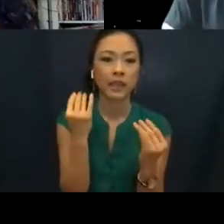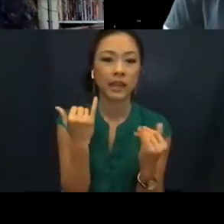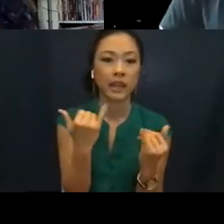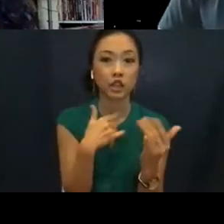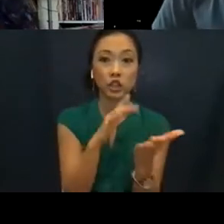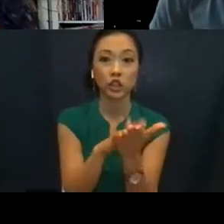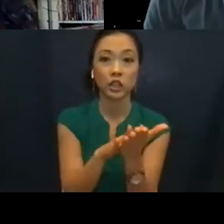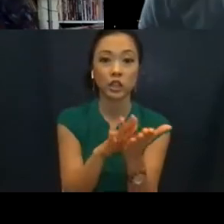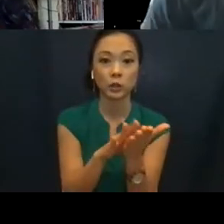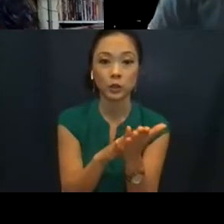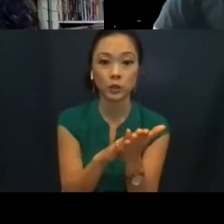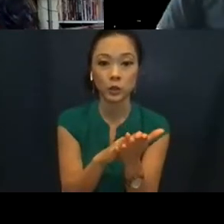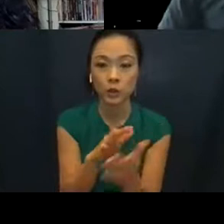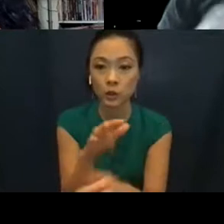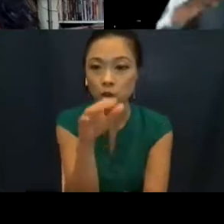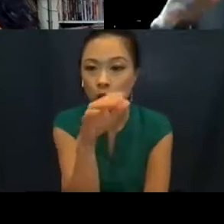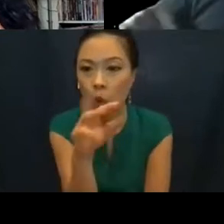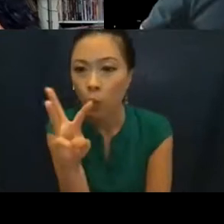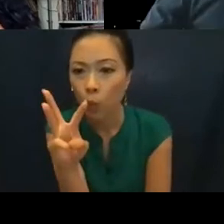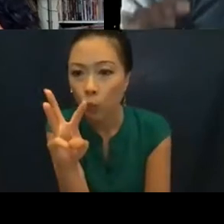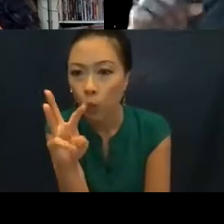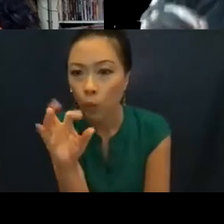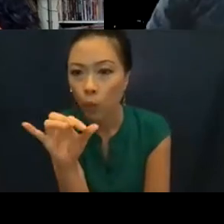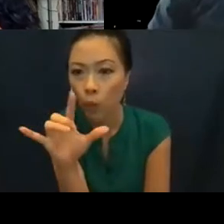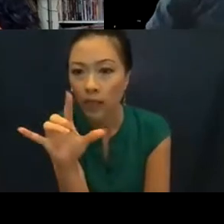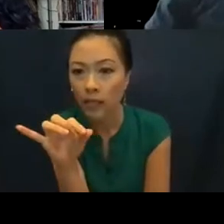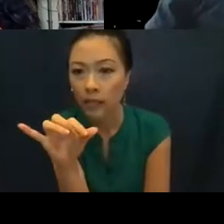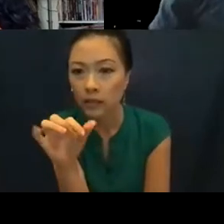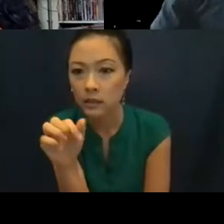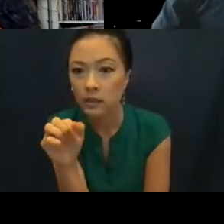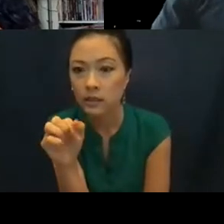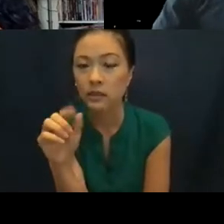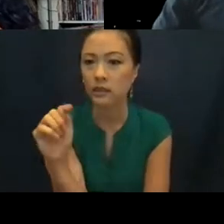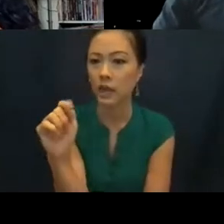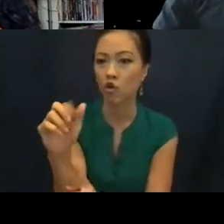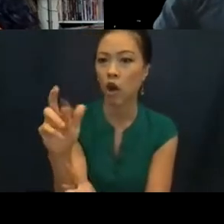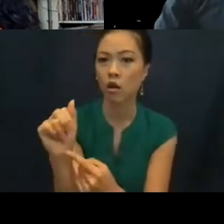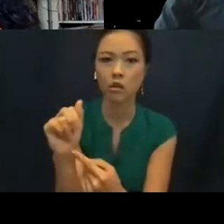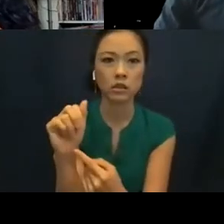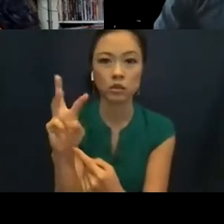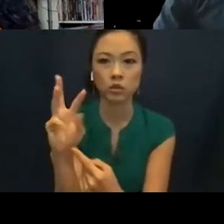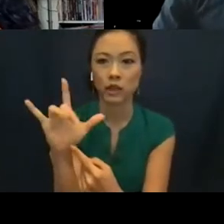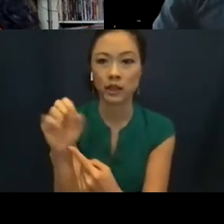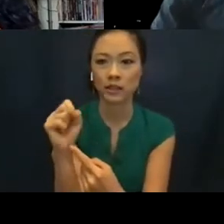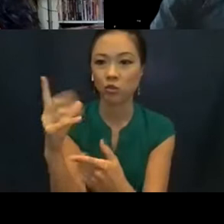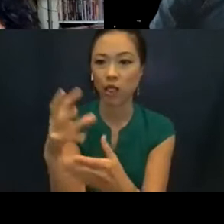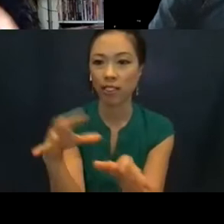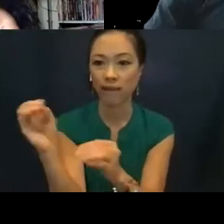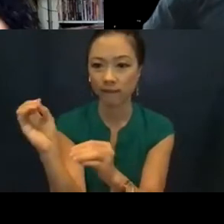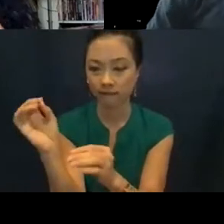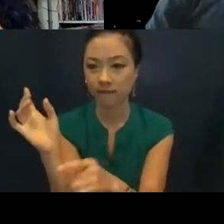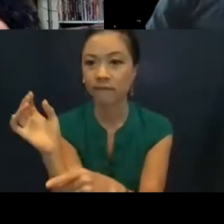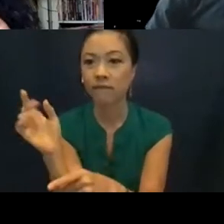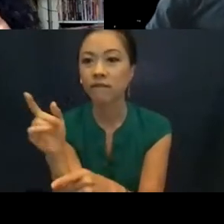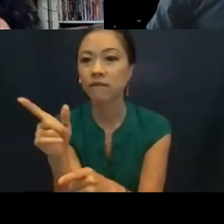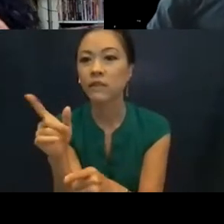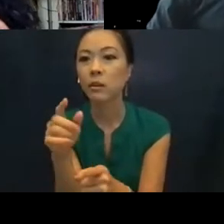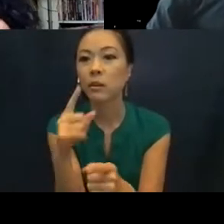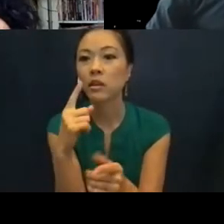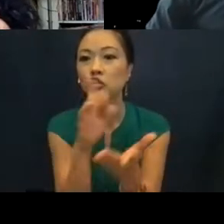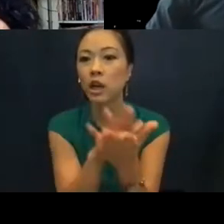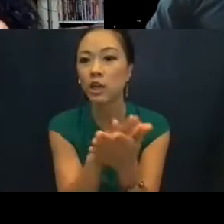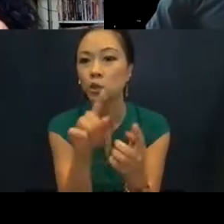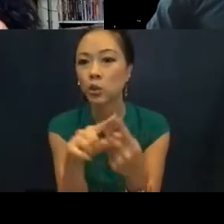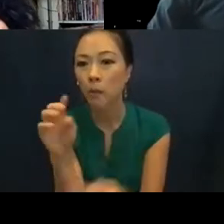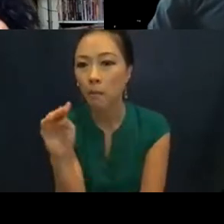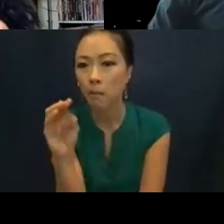who left a comment. I'm going to to make this comment to Sidney Mosley. I have been interested